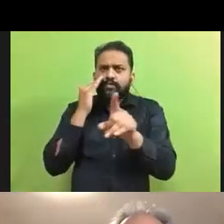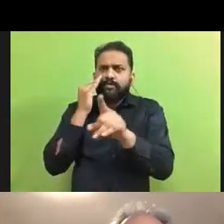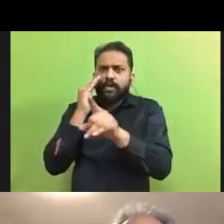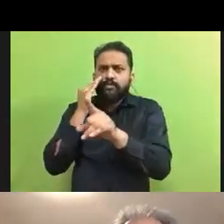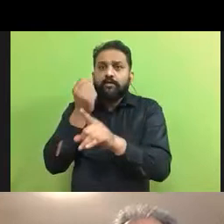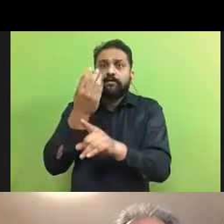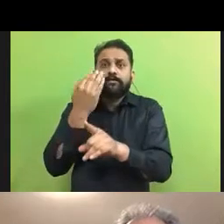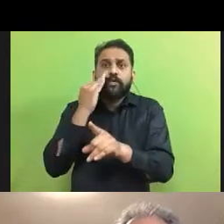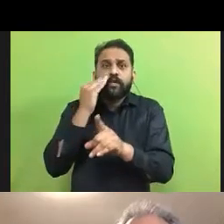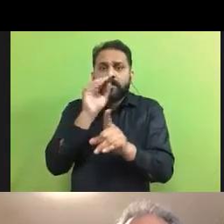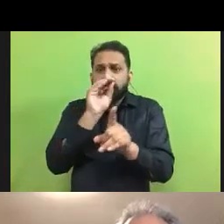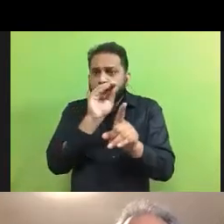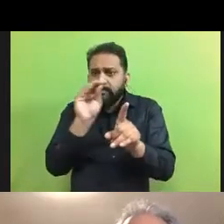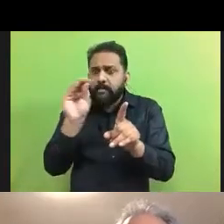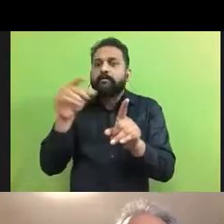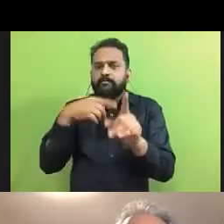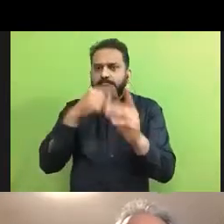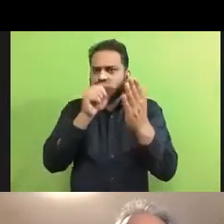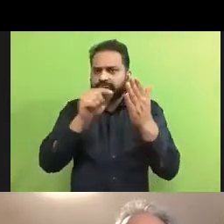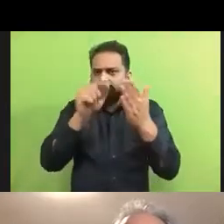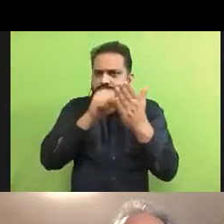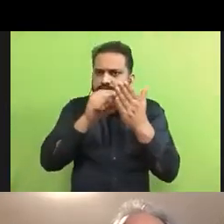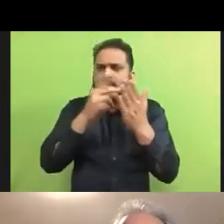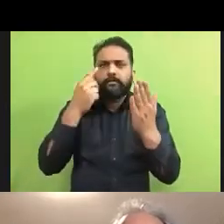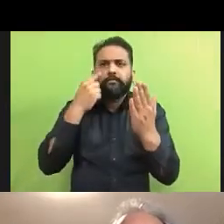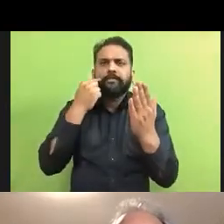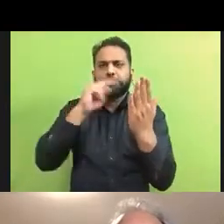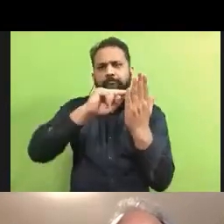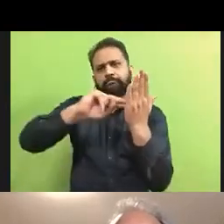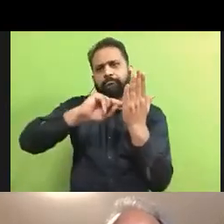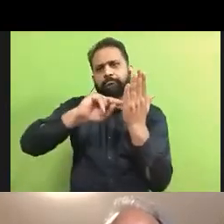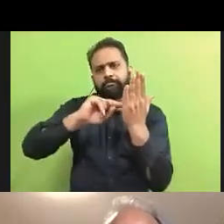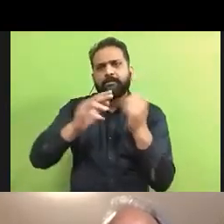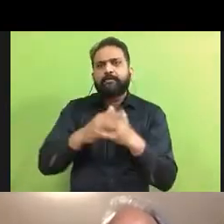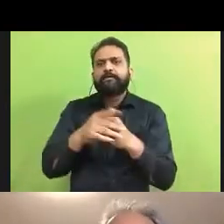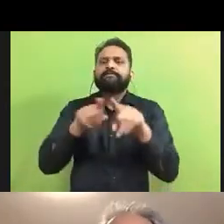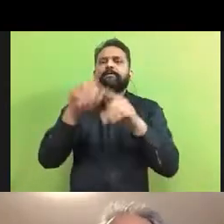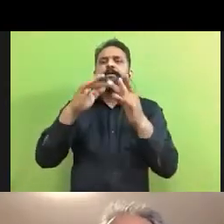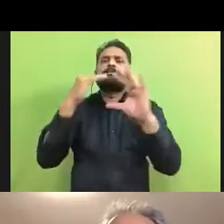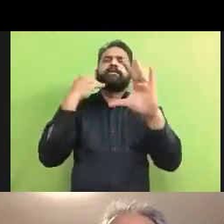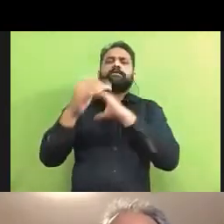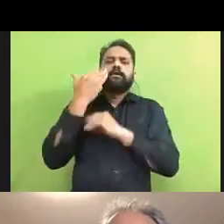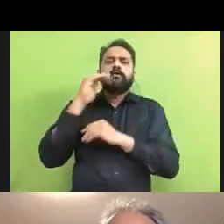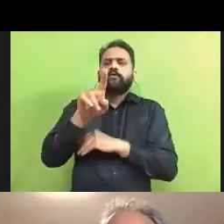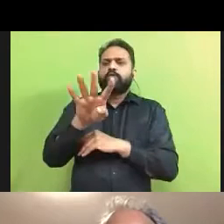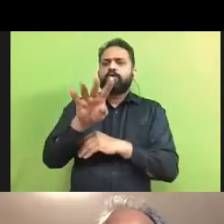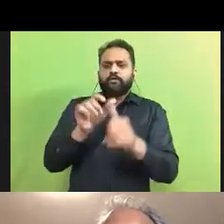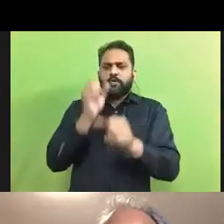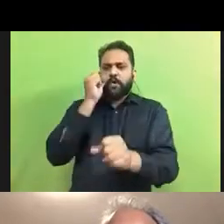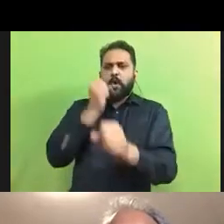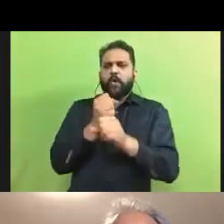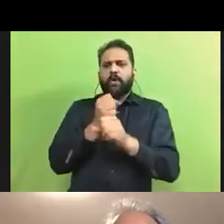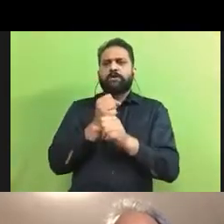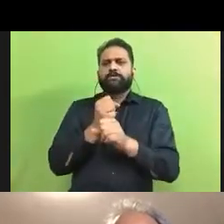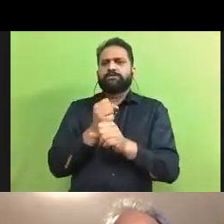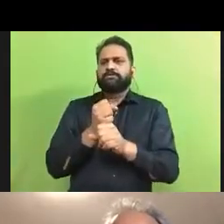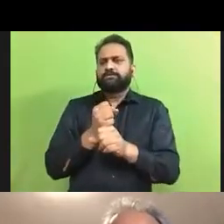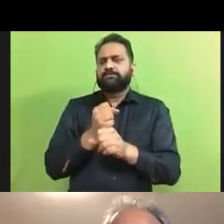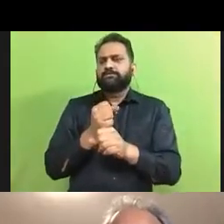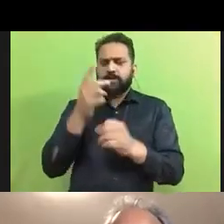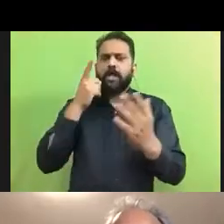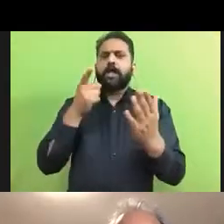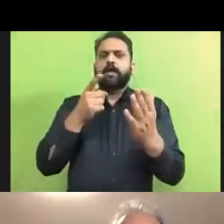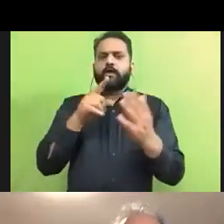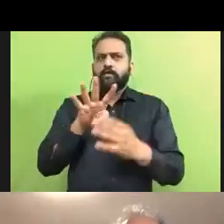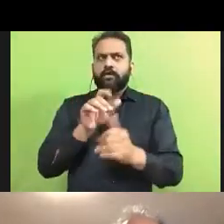happens if the email was sent on 14th of august then you mark down 14th of august just circle it